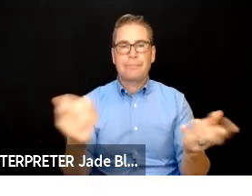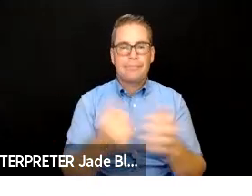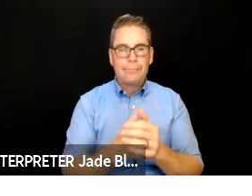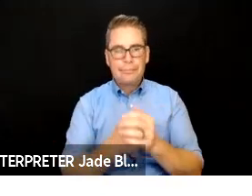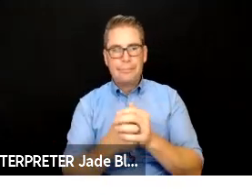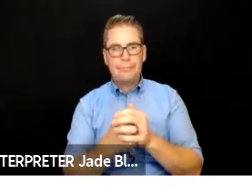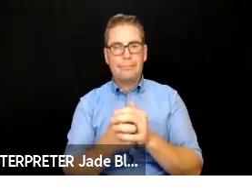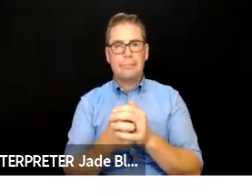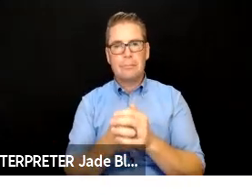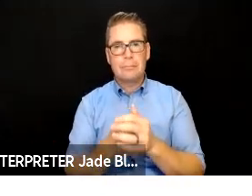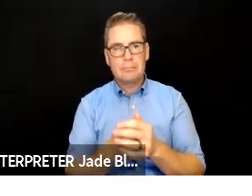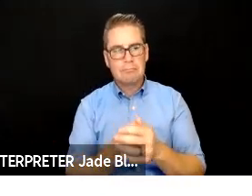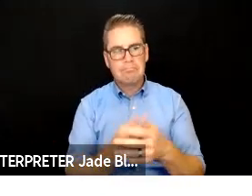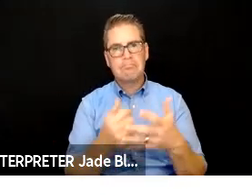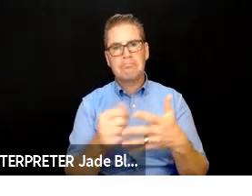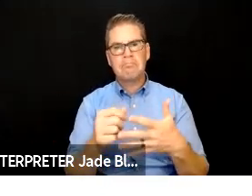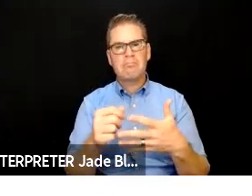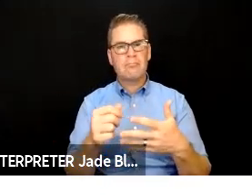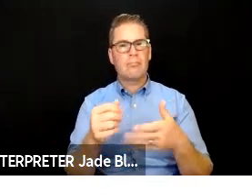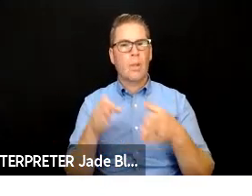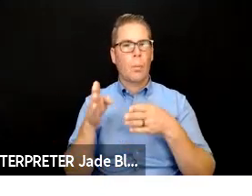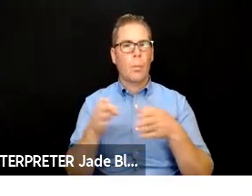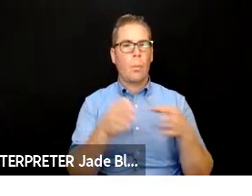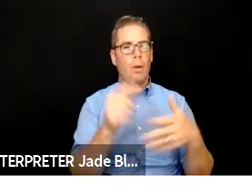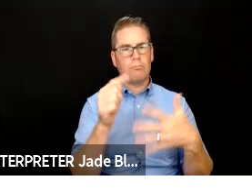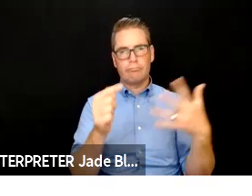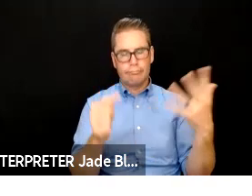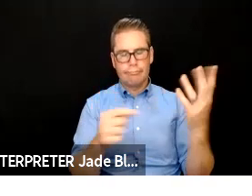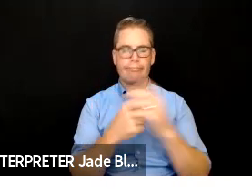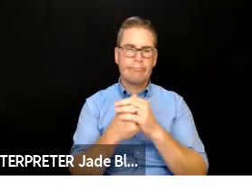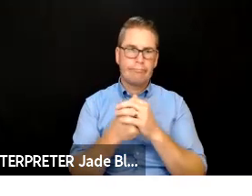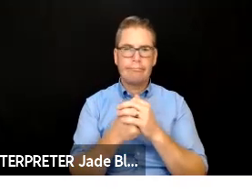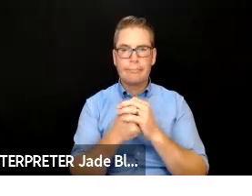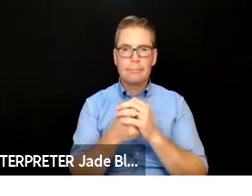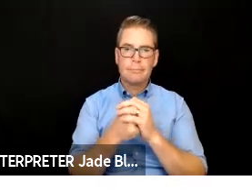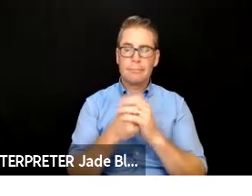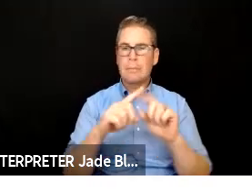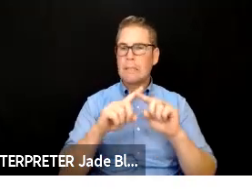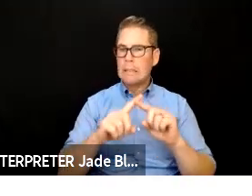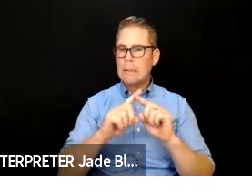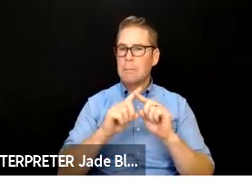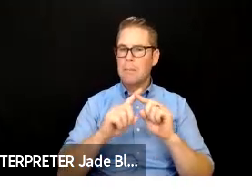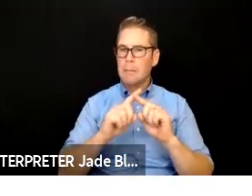Sally Potter: Methods here and a lot of it does depend on your discipline or your specific needs.